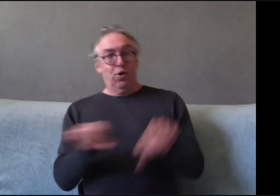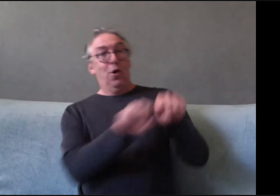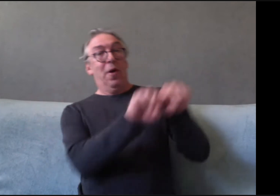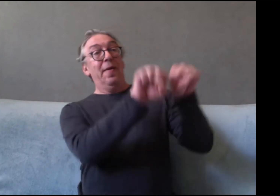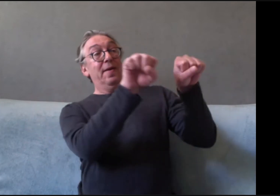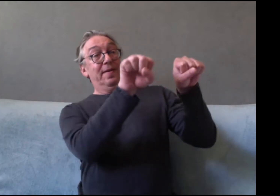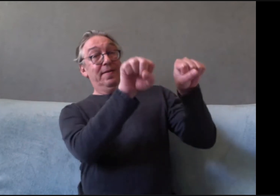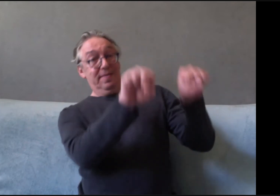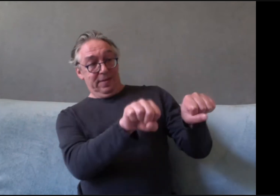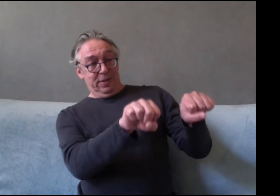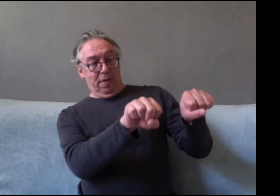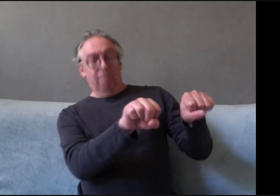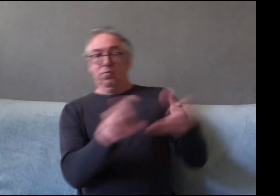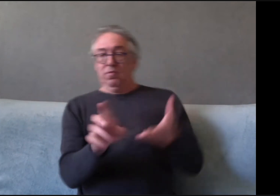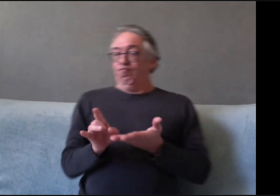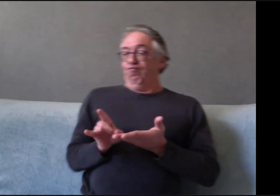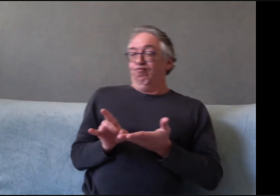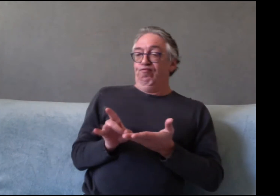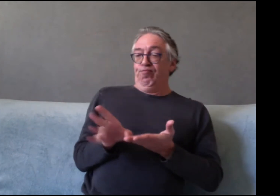We can say we were left behind.